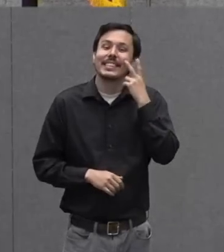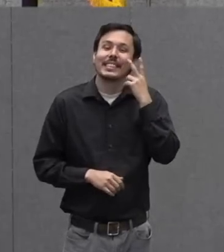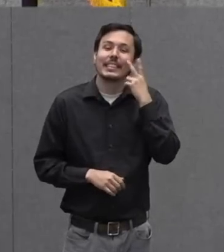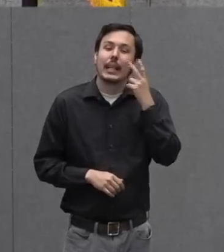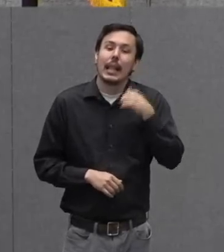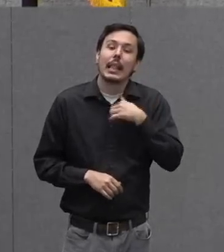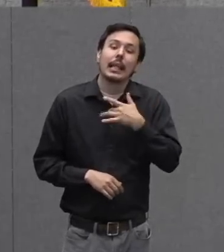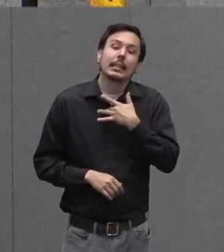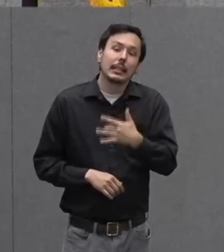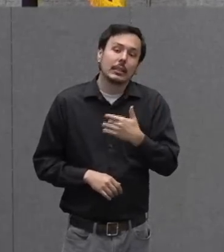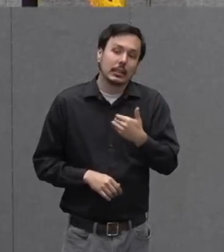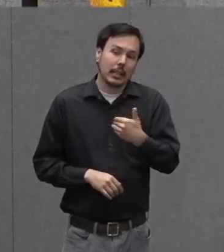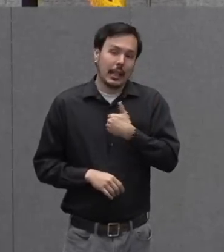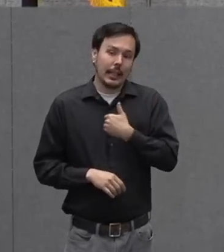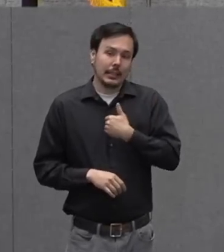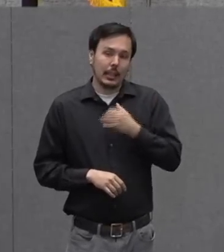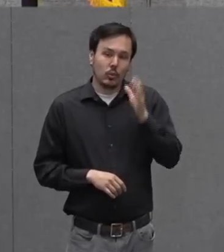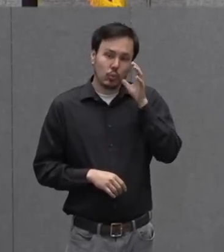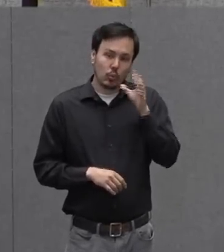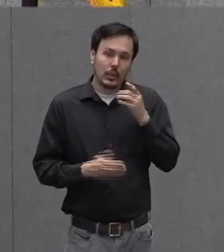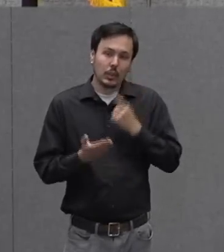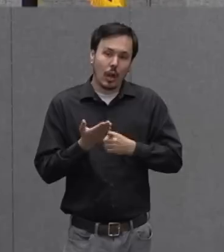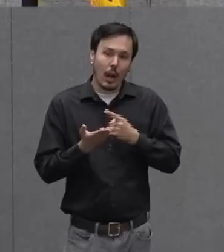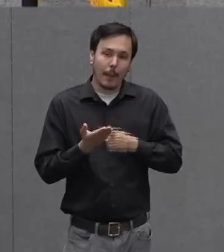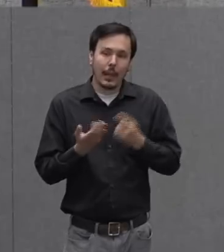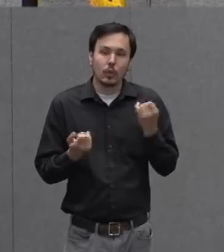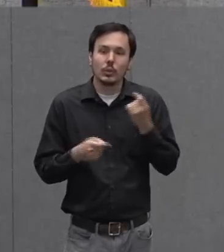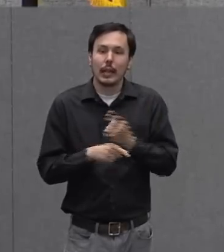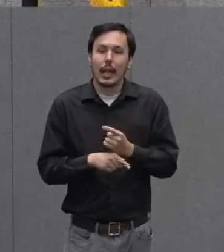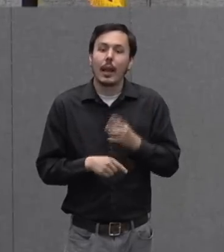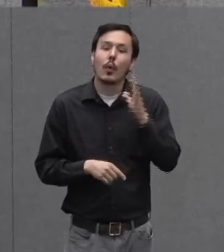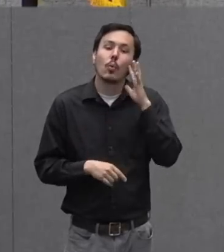we're going to use today. We're going to focus on how we see it.